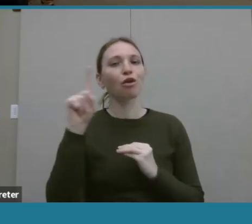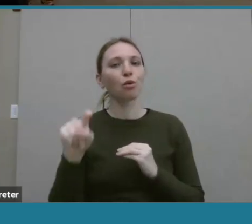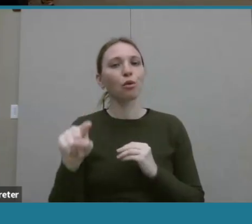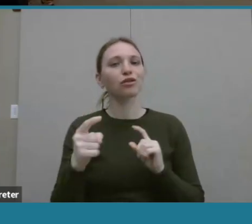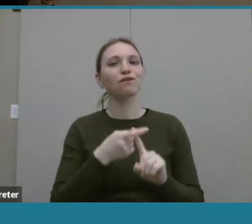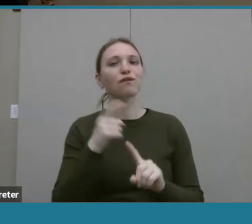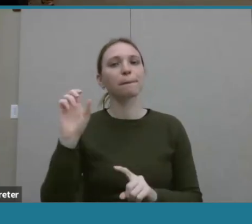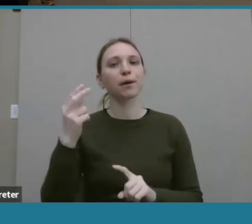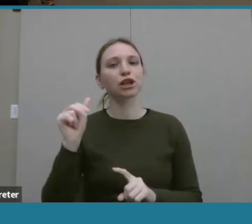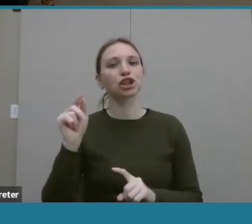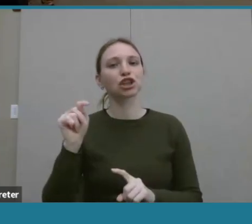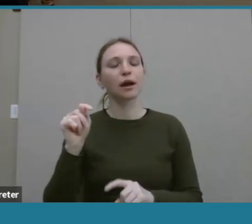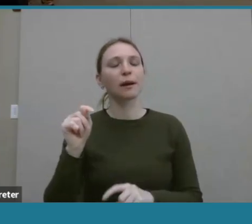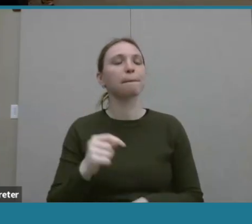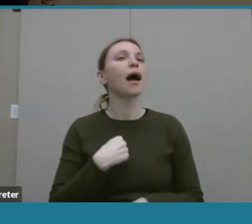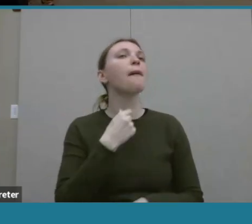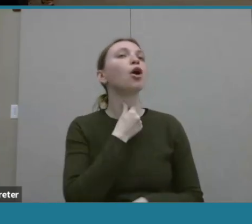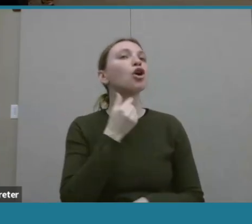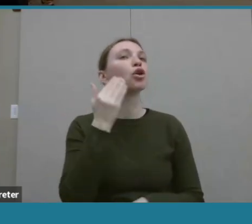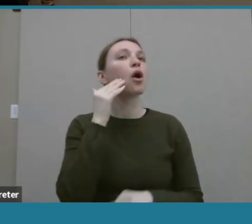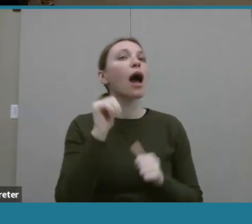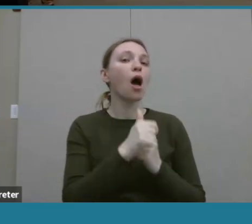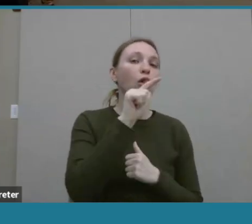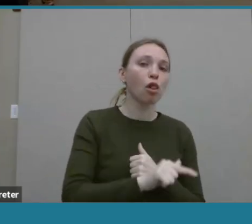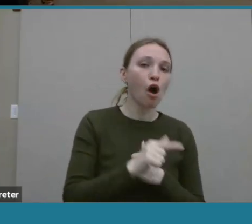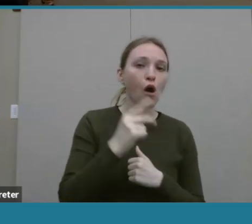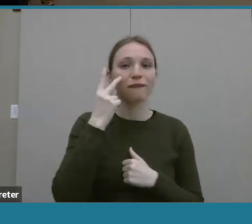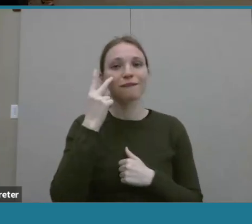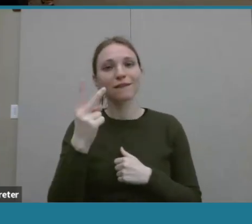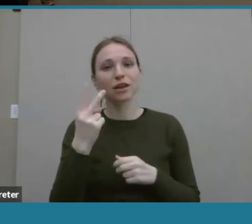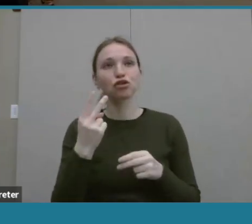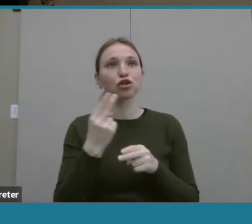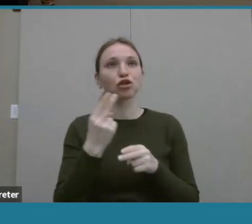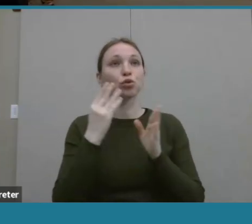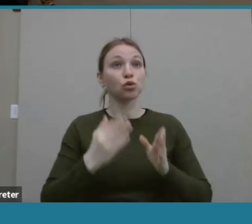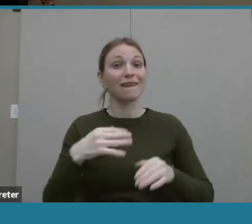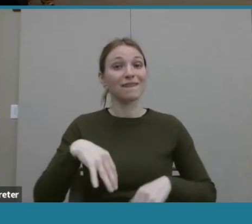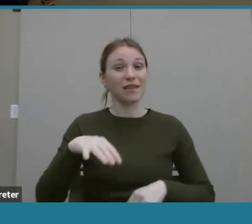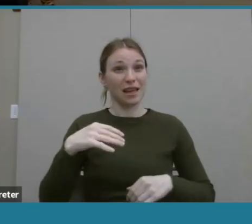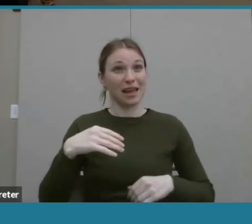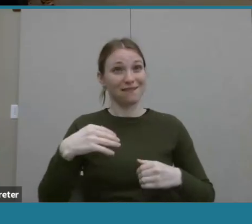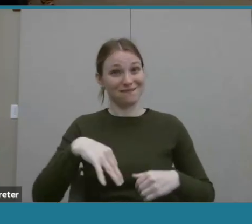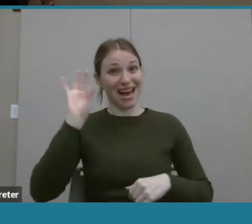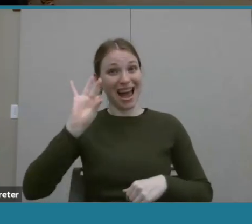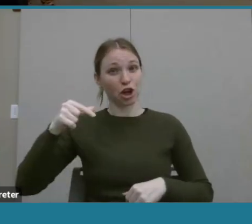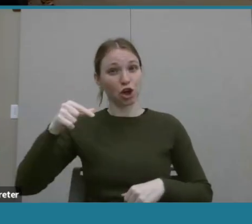I'm curious to know how low or no vision users find the QR codes to use with their own devices. Are they tactile or is there some direction provided to